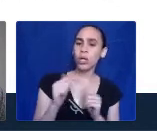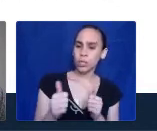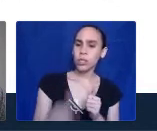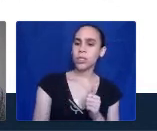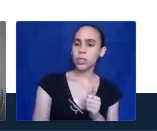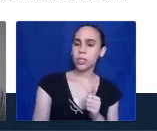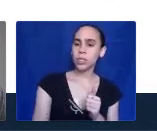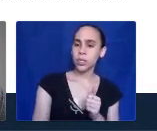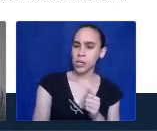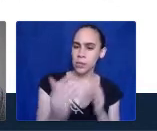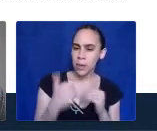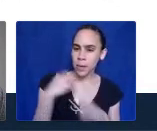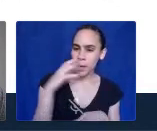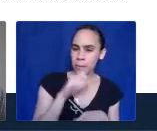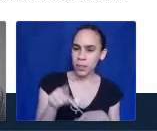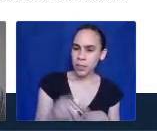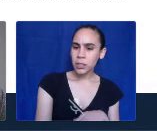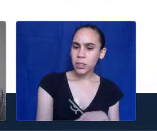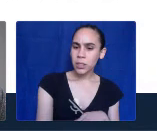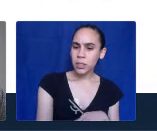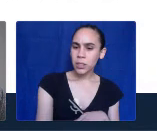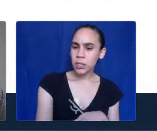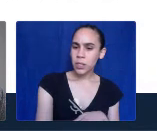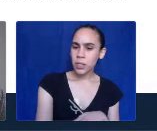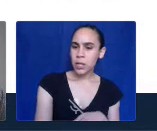tips for reaching out connecting on linkedin one of the most important things to include for the